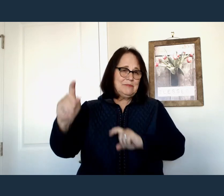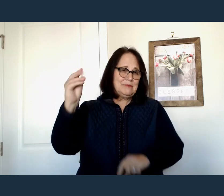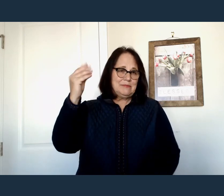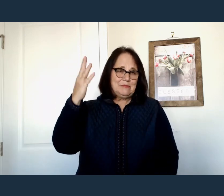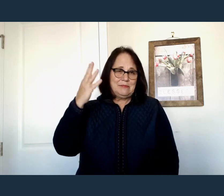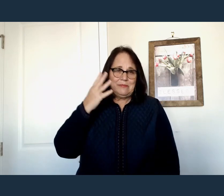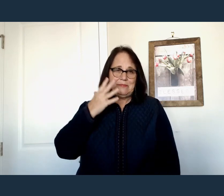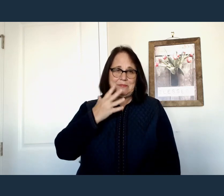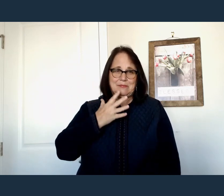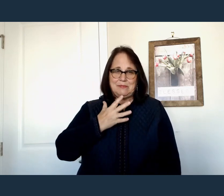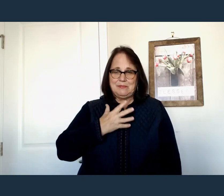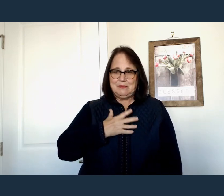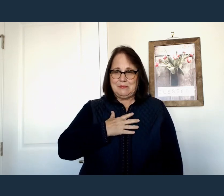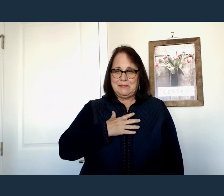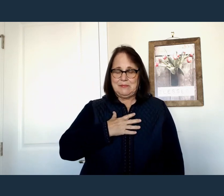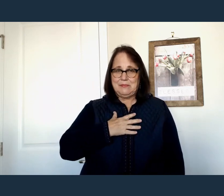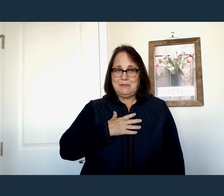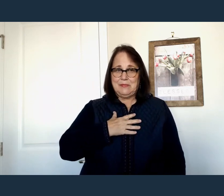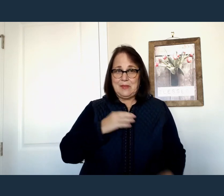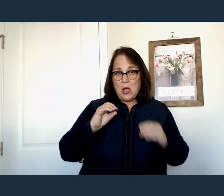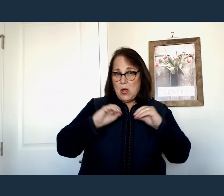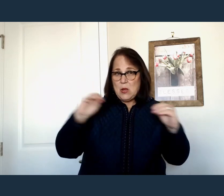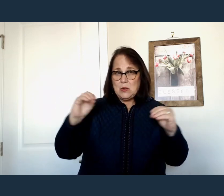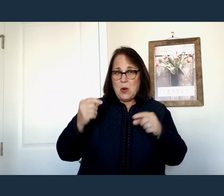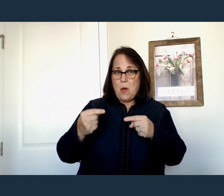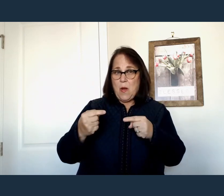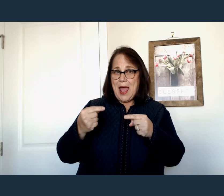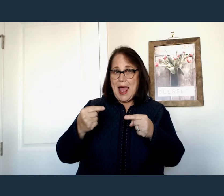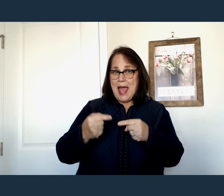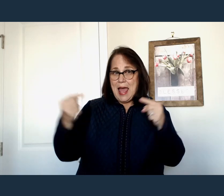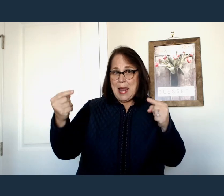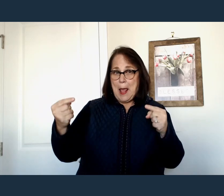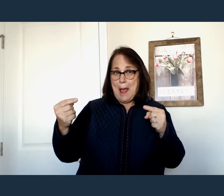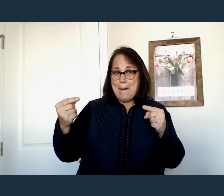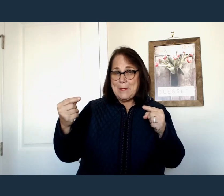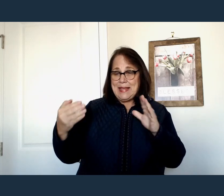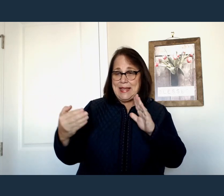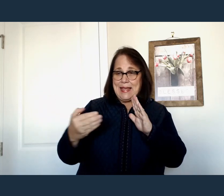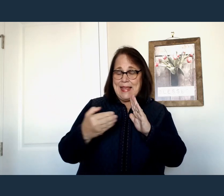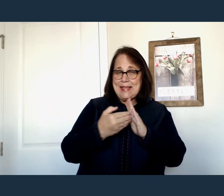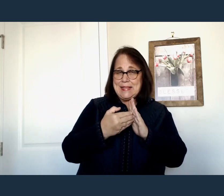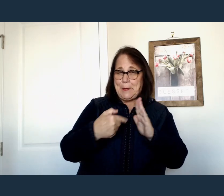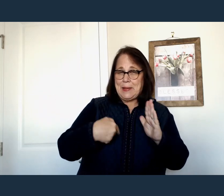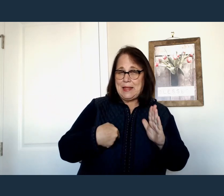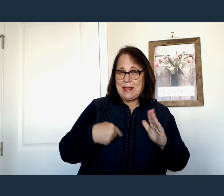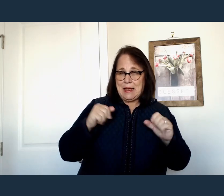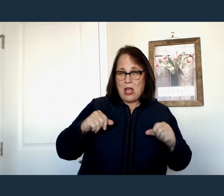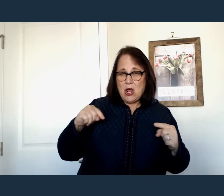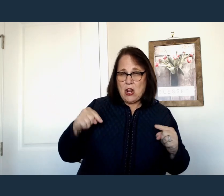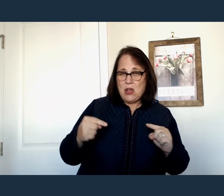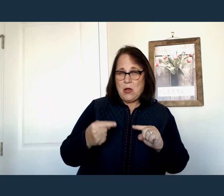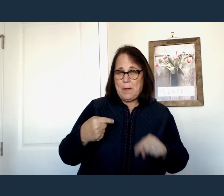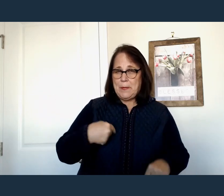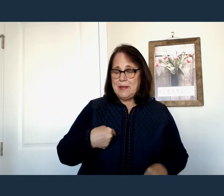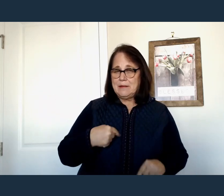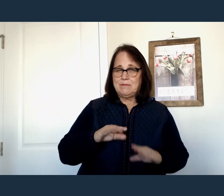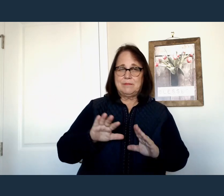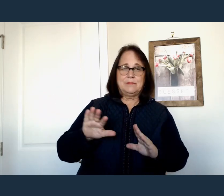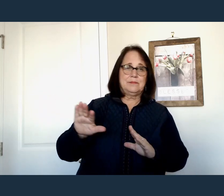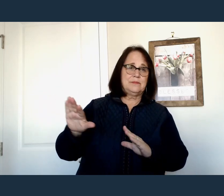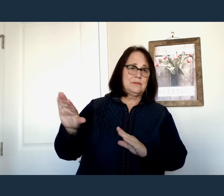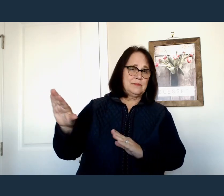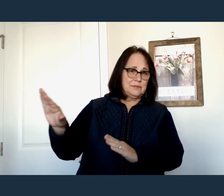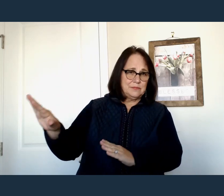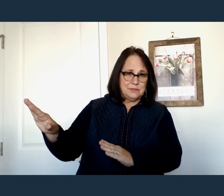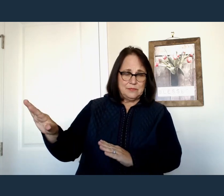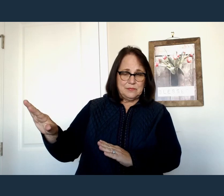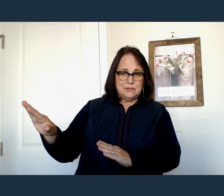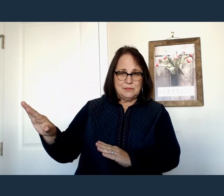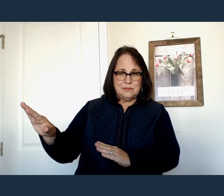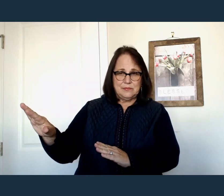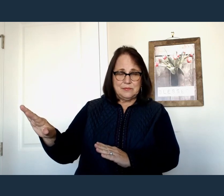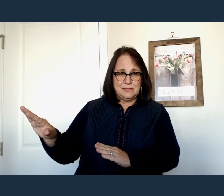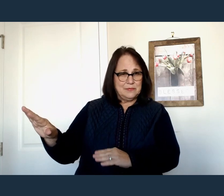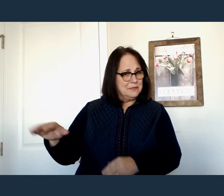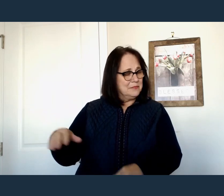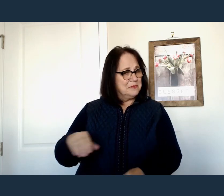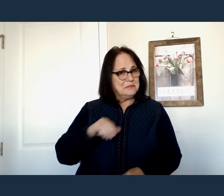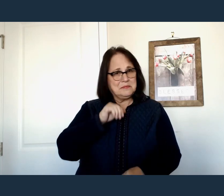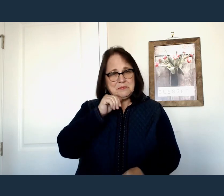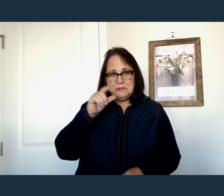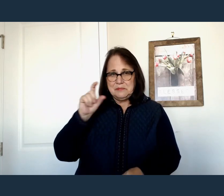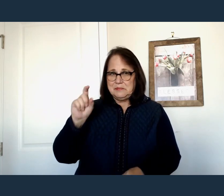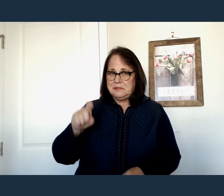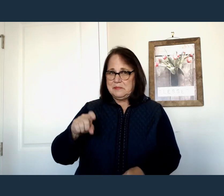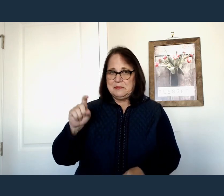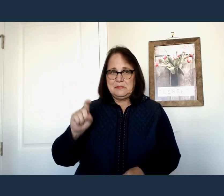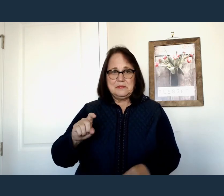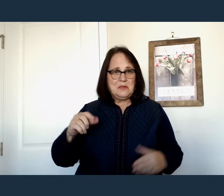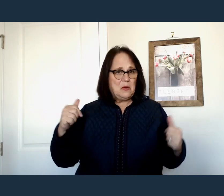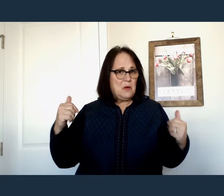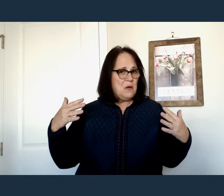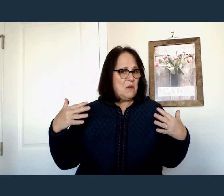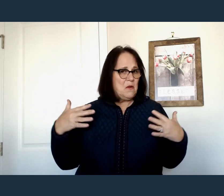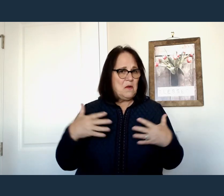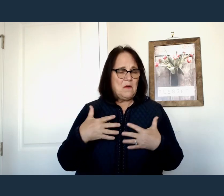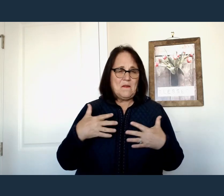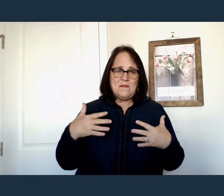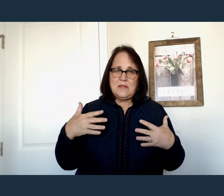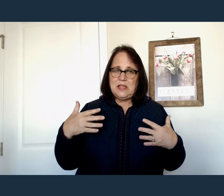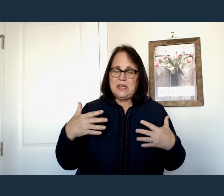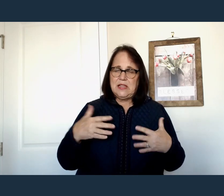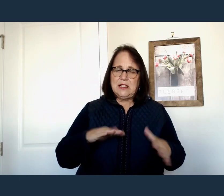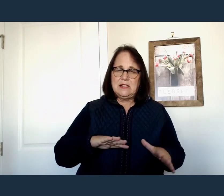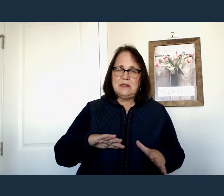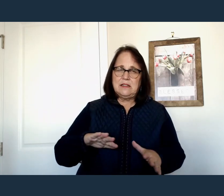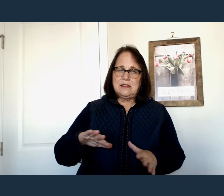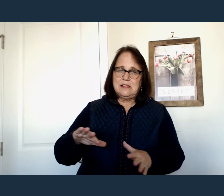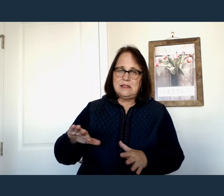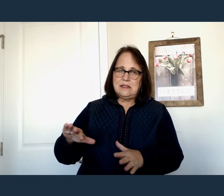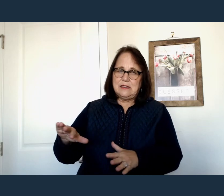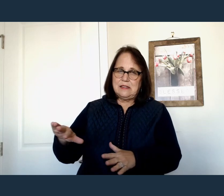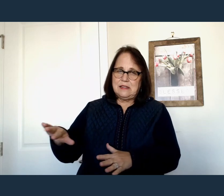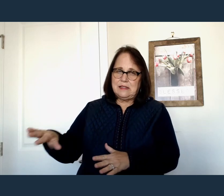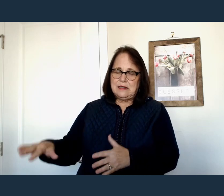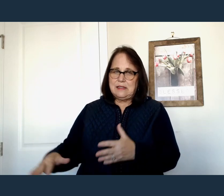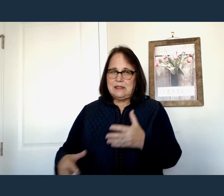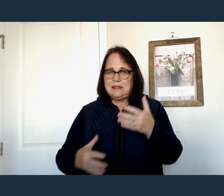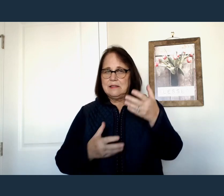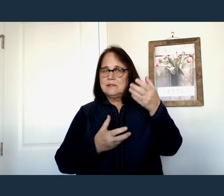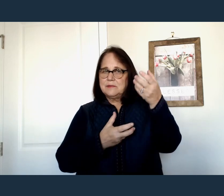No weapon can harm me I won't fear